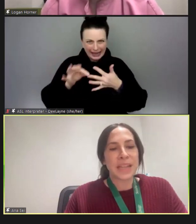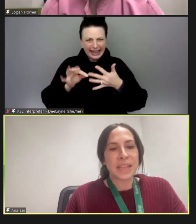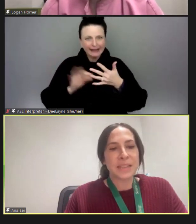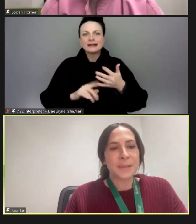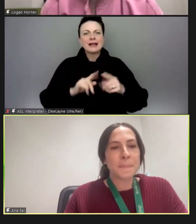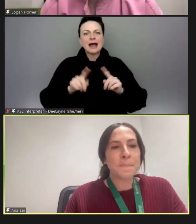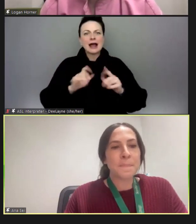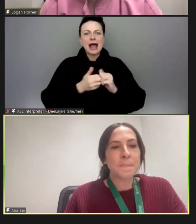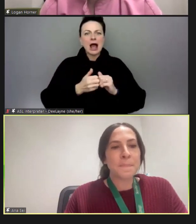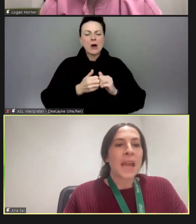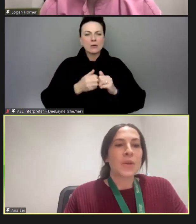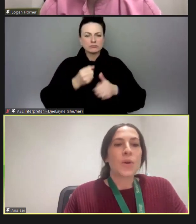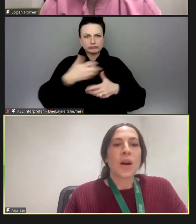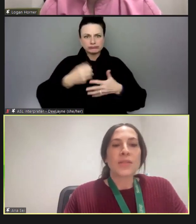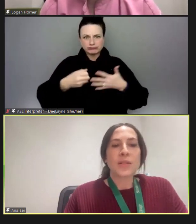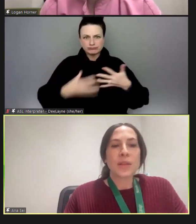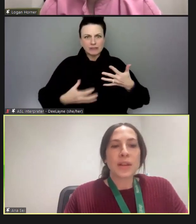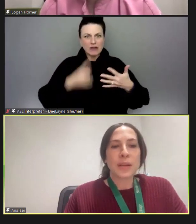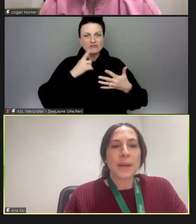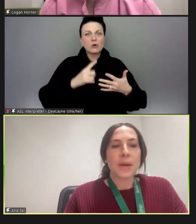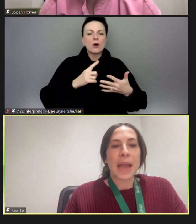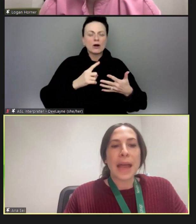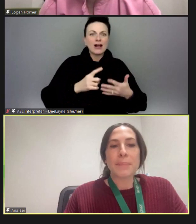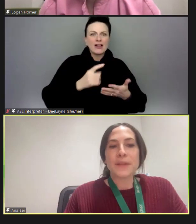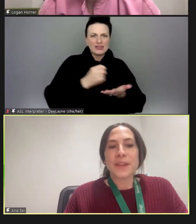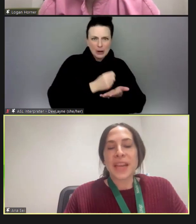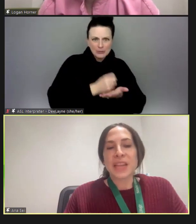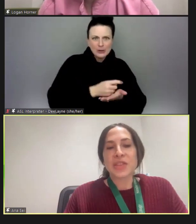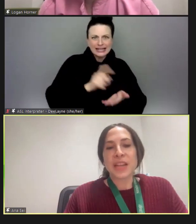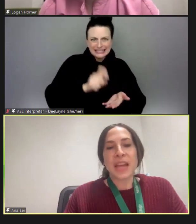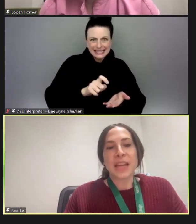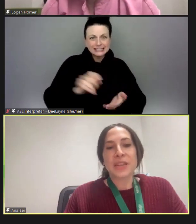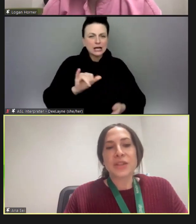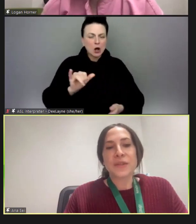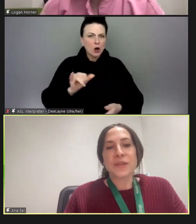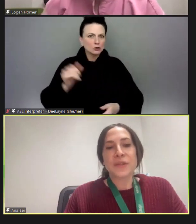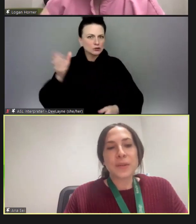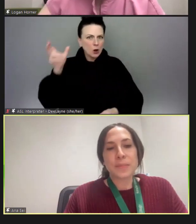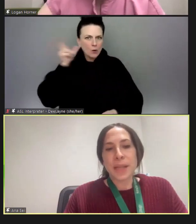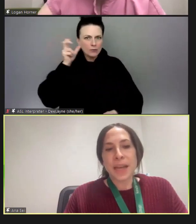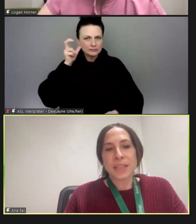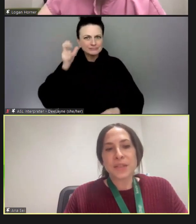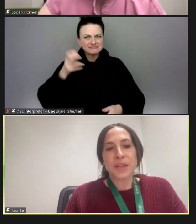needs and you will also learn about